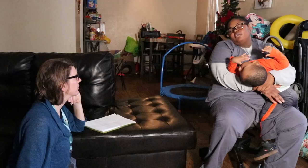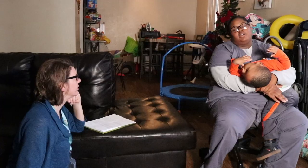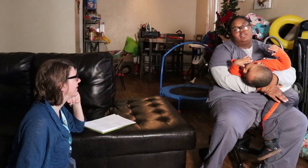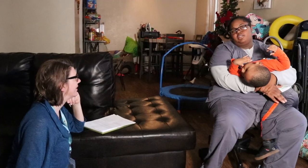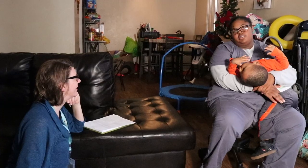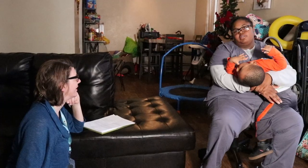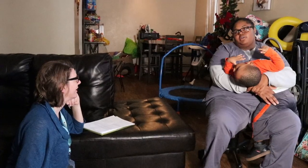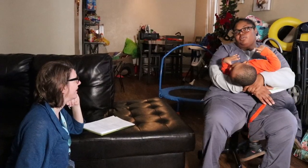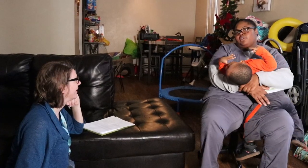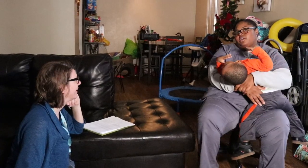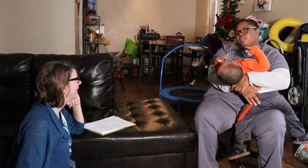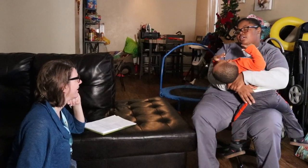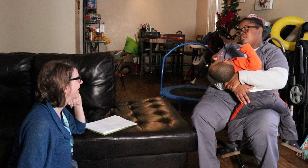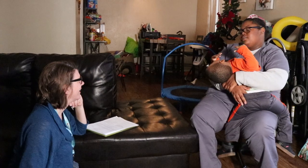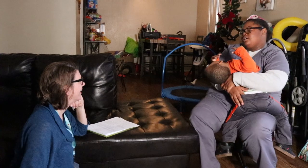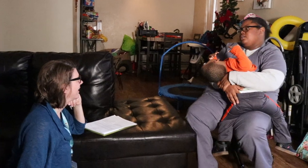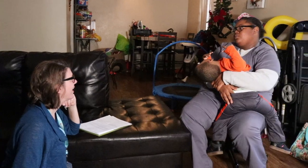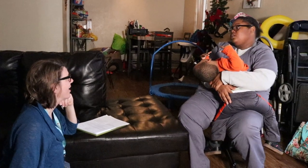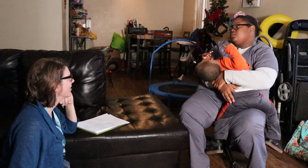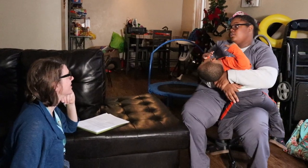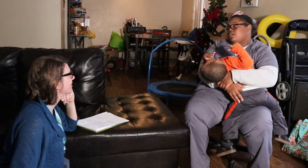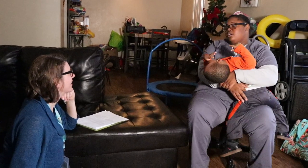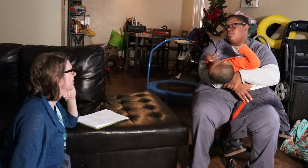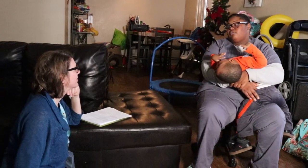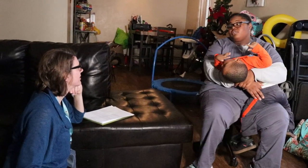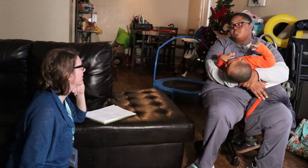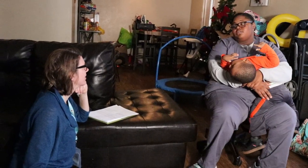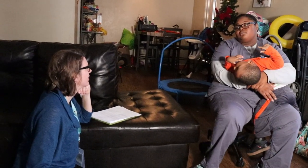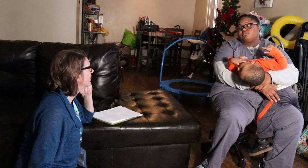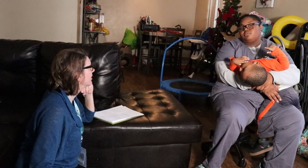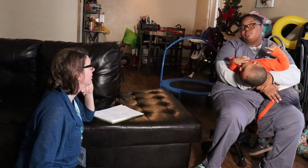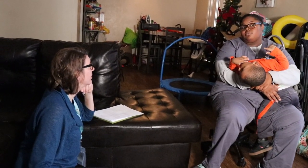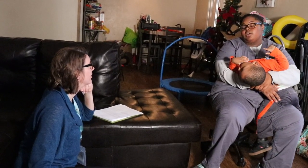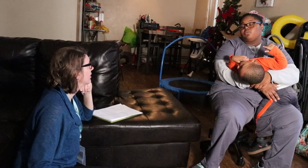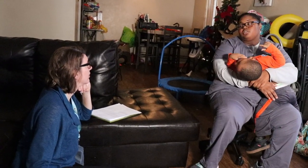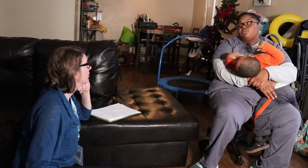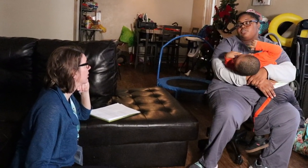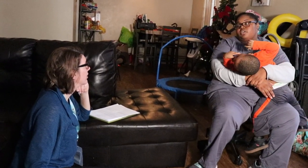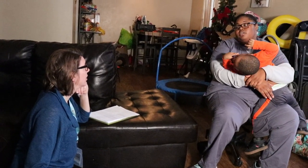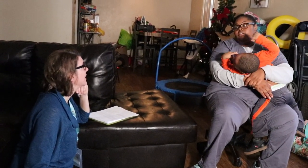Oh, I'm...I work at night. We can do four times, like once a week, right? Yes.